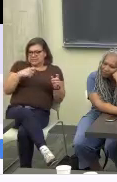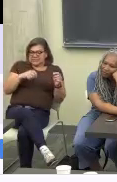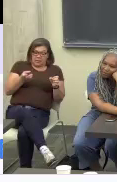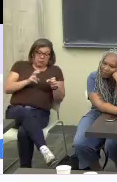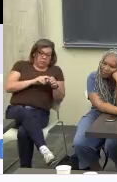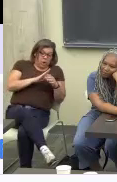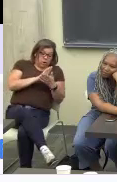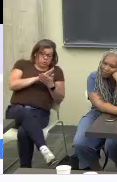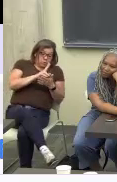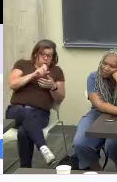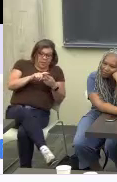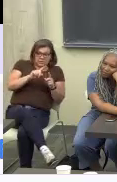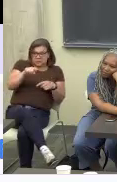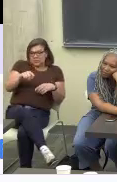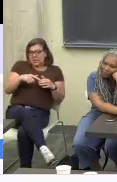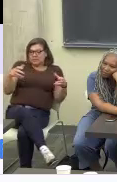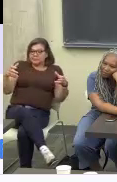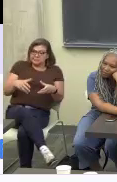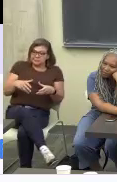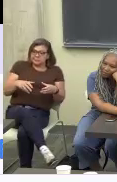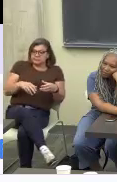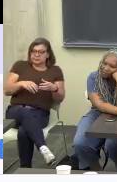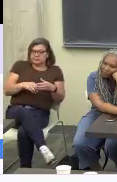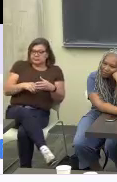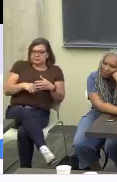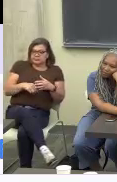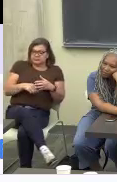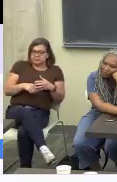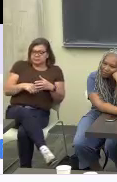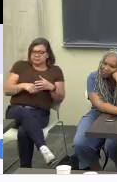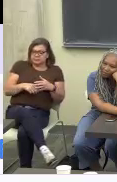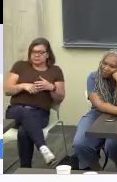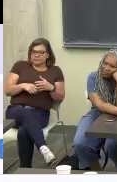and going there and walking, you know, they did together. As a community teachers or, you know,